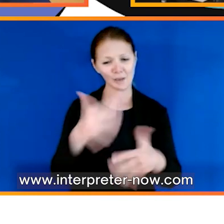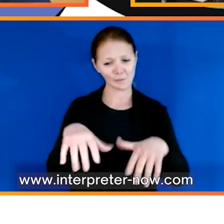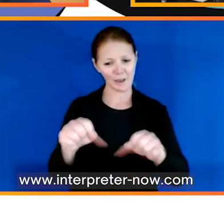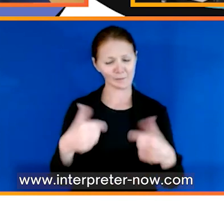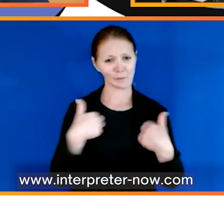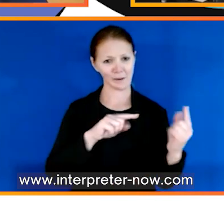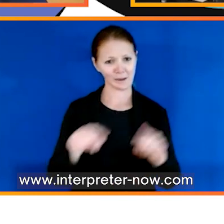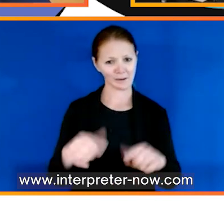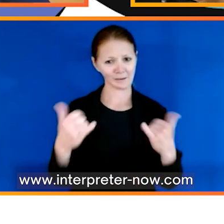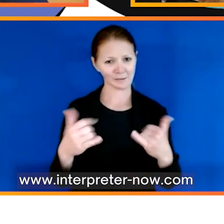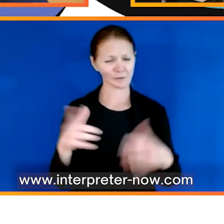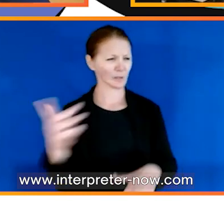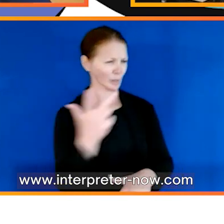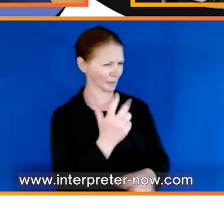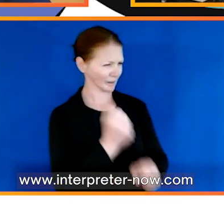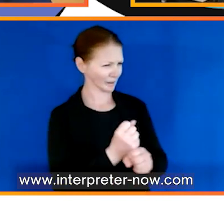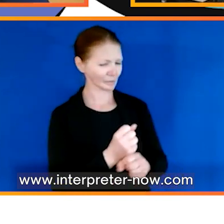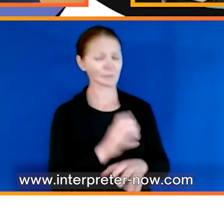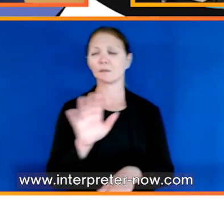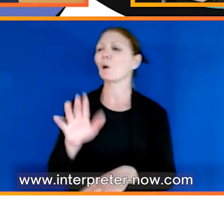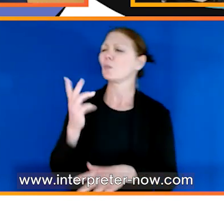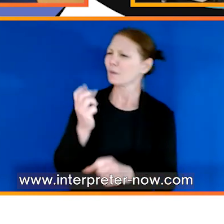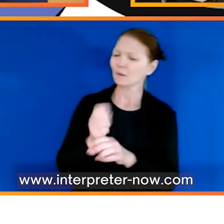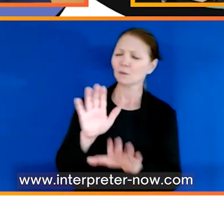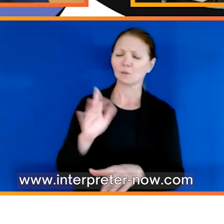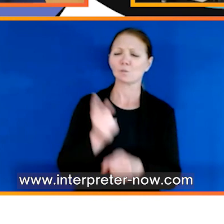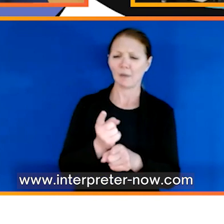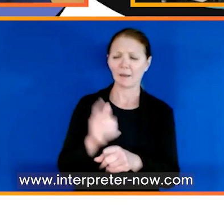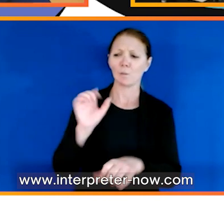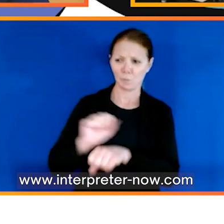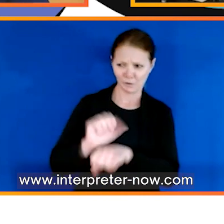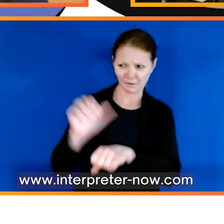going on for 10 years. Thanks for having me. Three years. Oh, yeah.